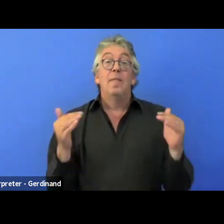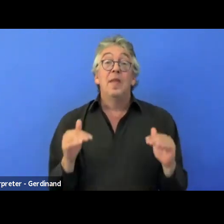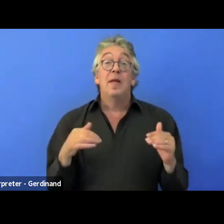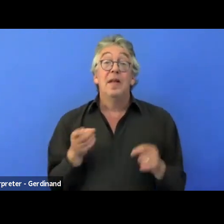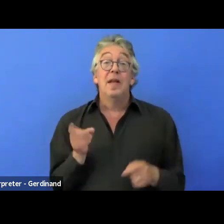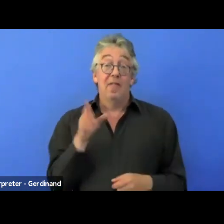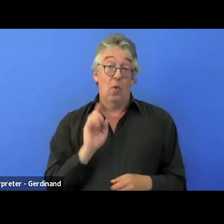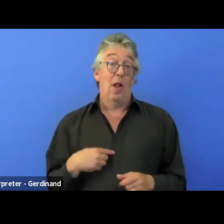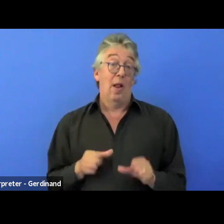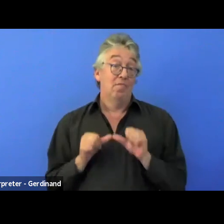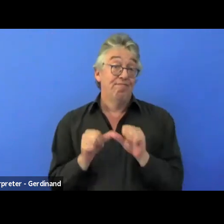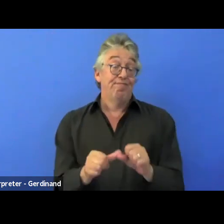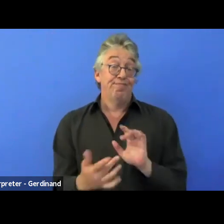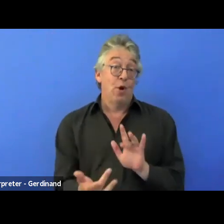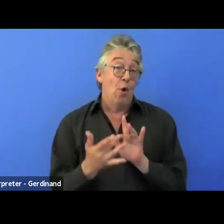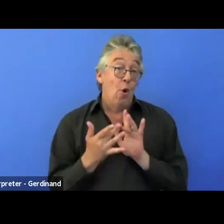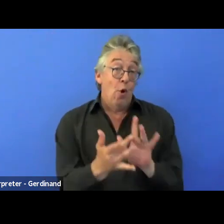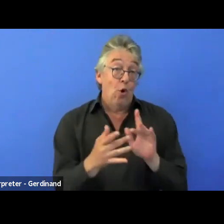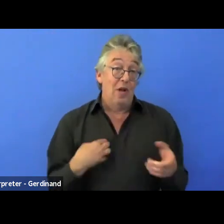with the transposition of the Accessibility Act.